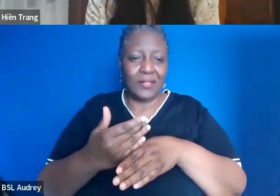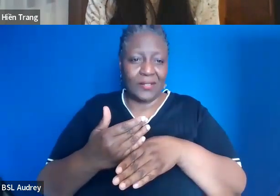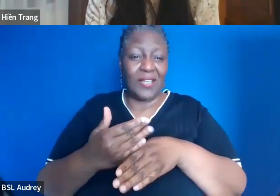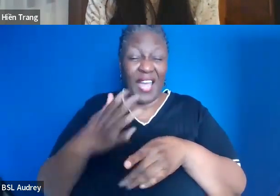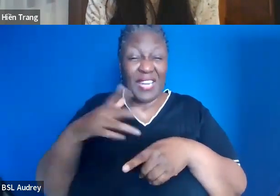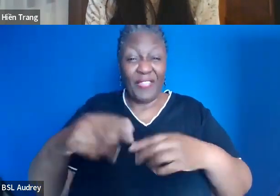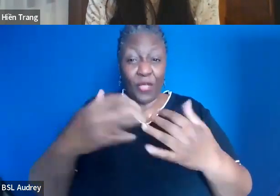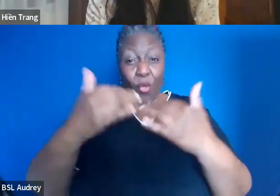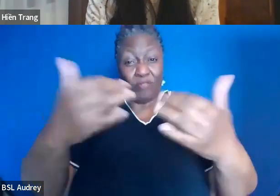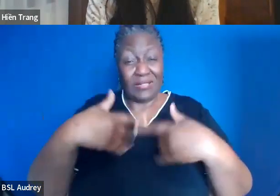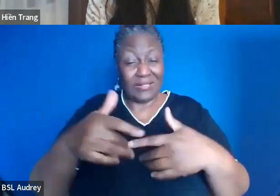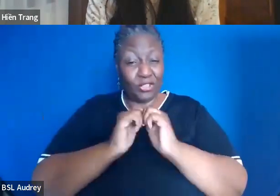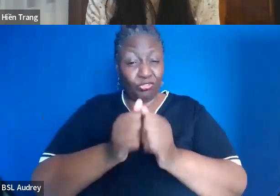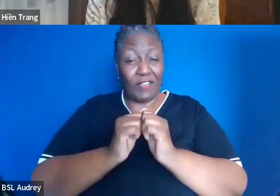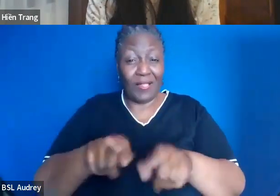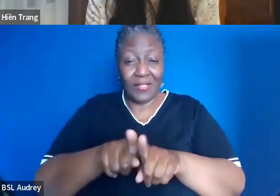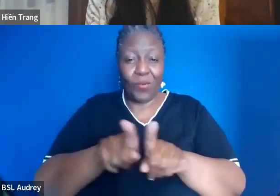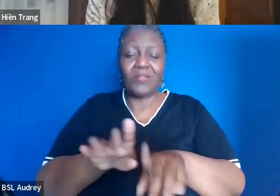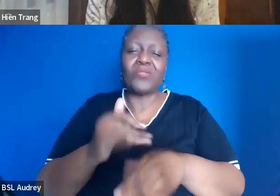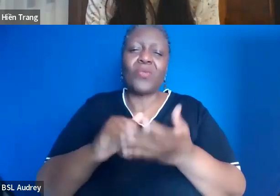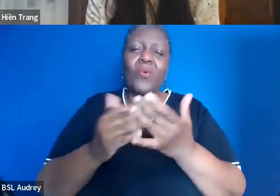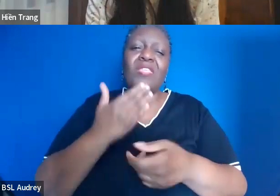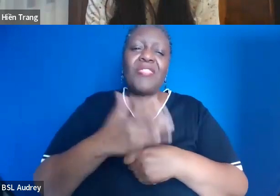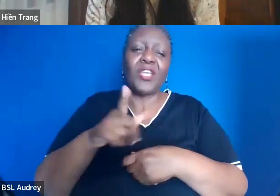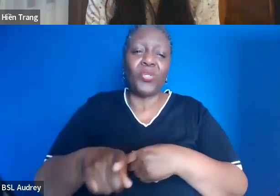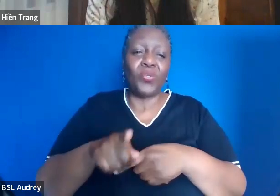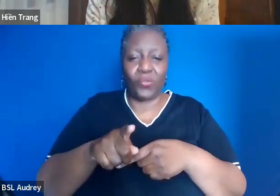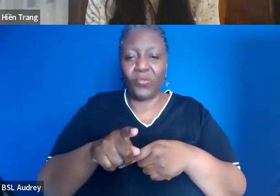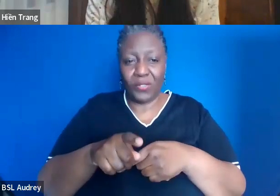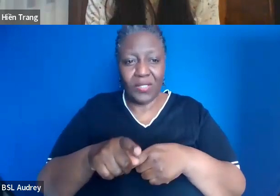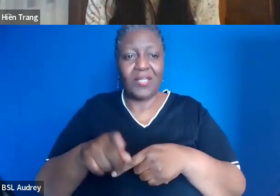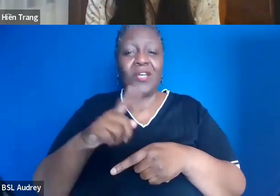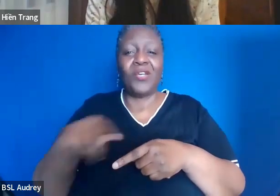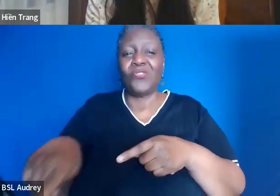audience is very grateful as well thank you from shastra vet and Richard prices thank you so much